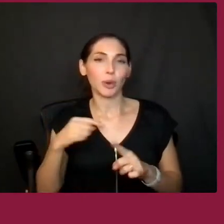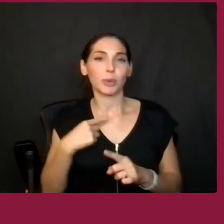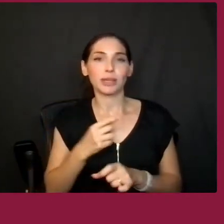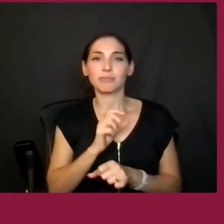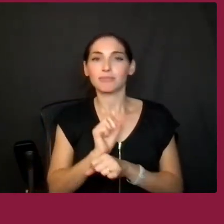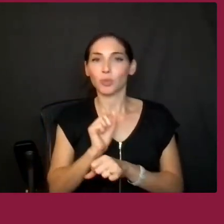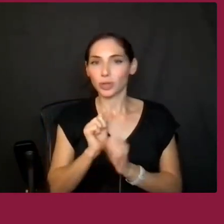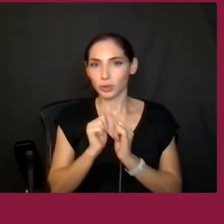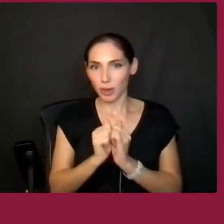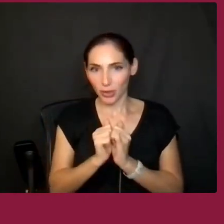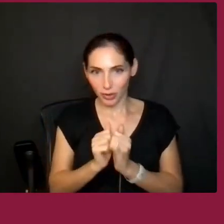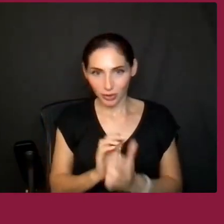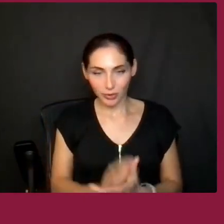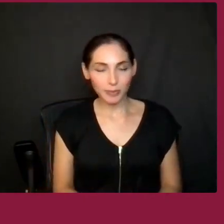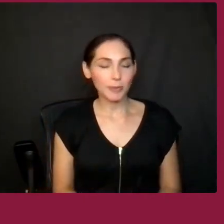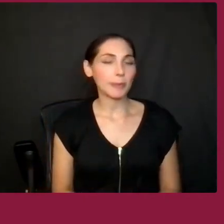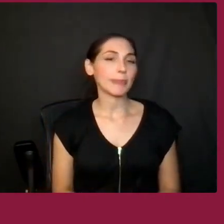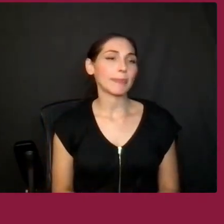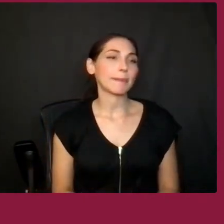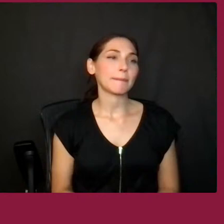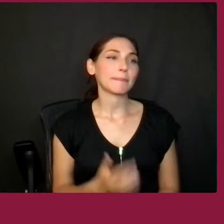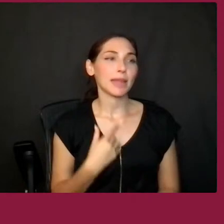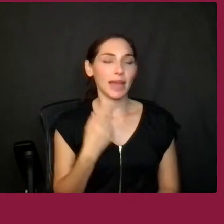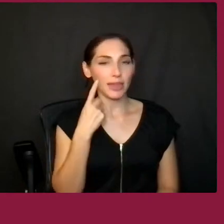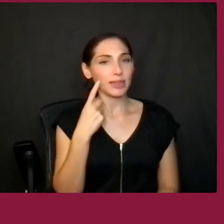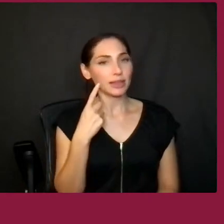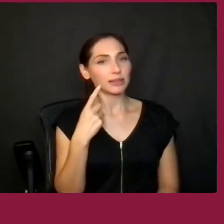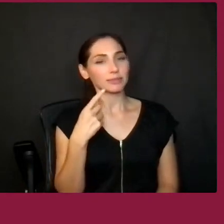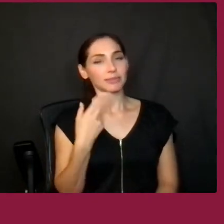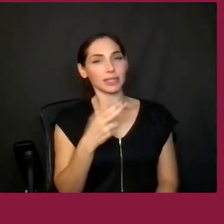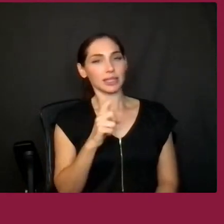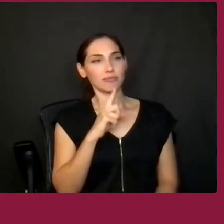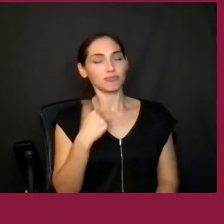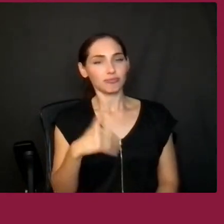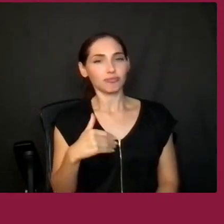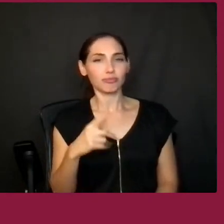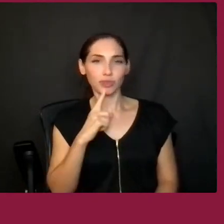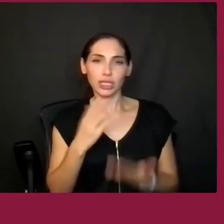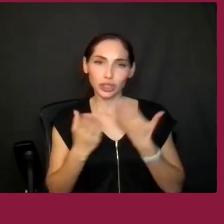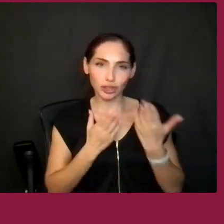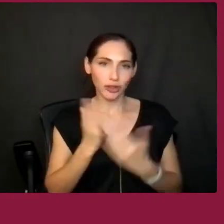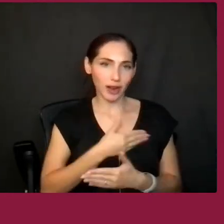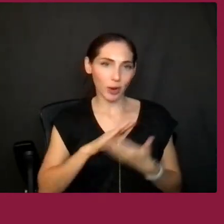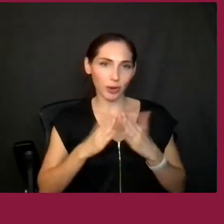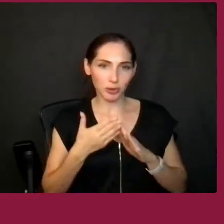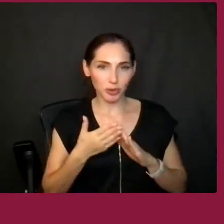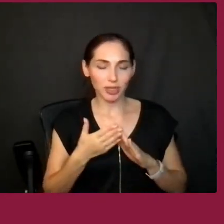And I think he was a servant in his community in many ways.